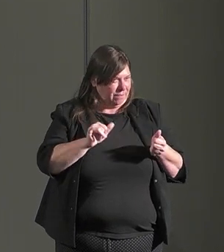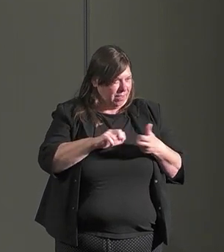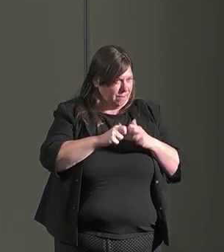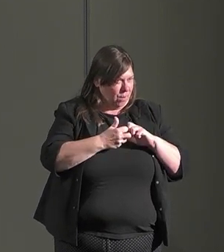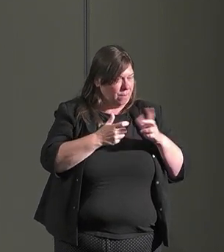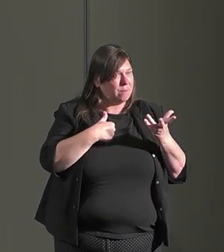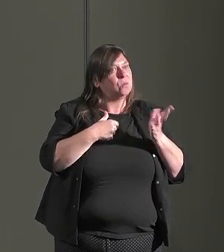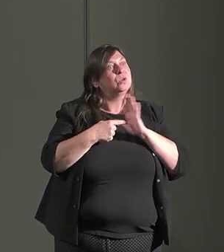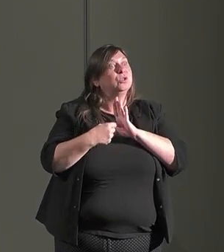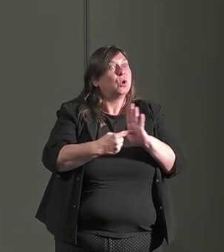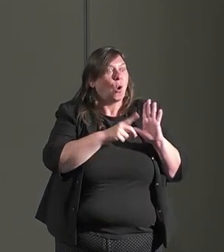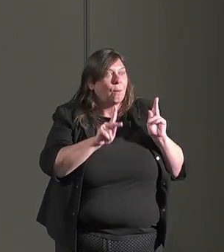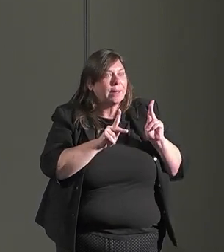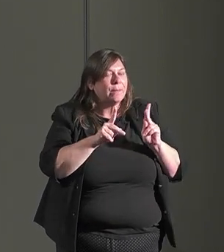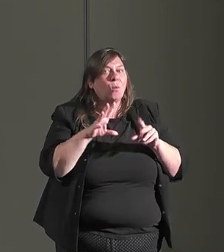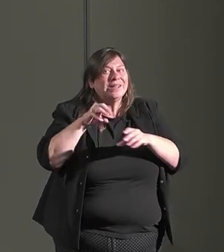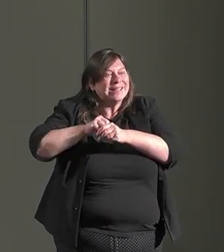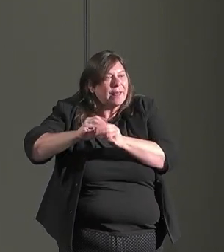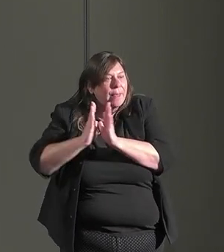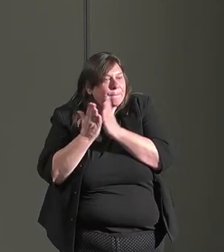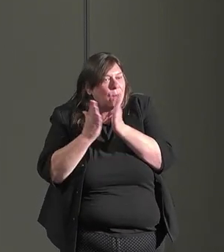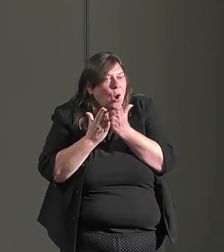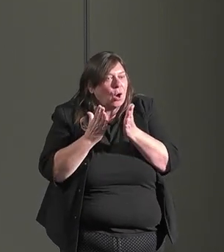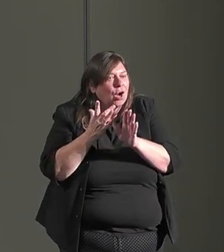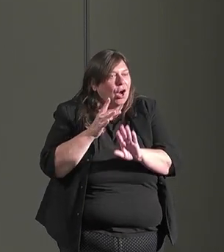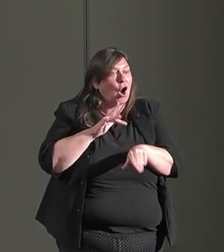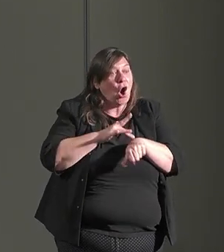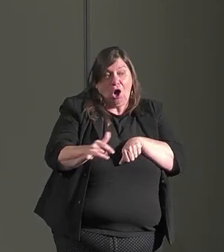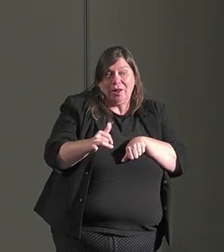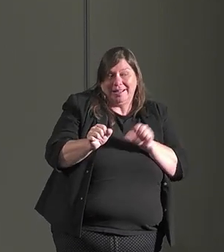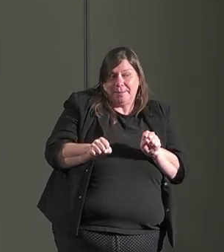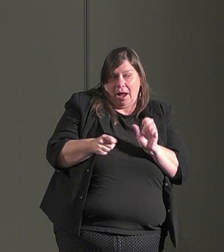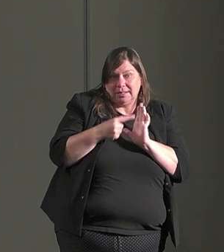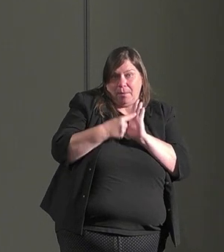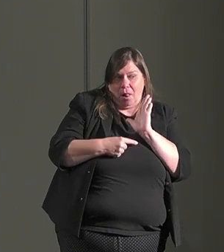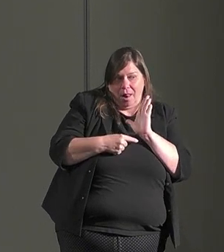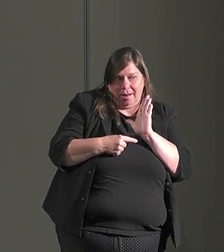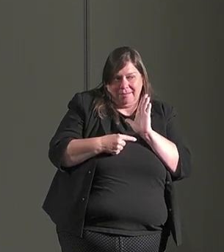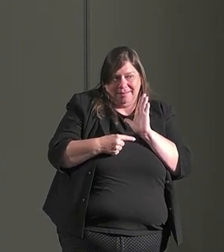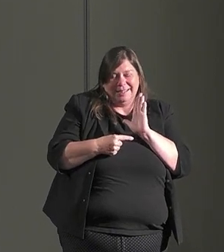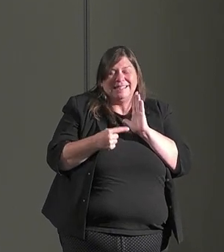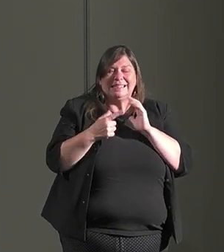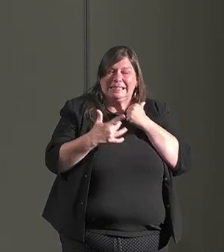showing people what is in the book as early as possible. This is technical we show a lot